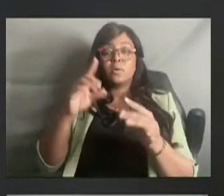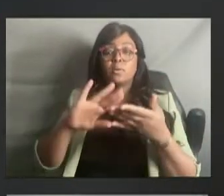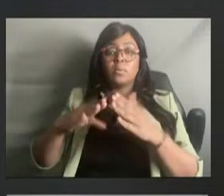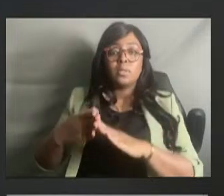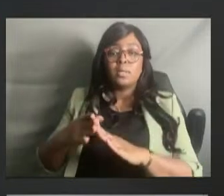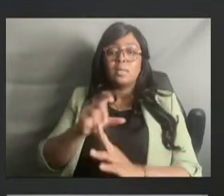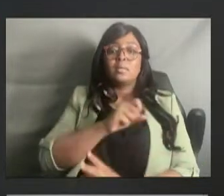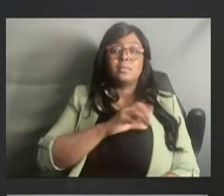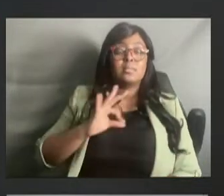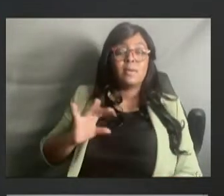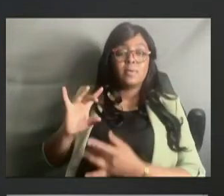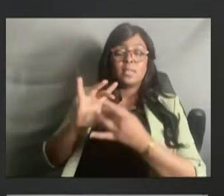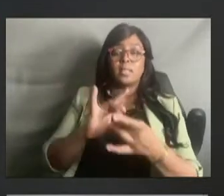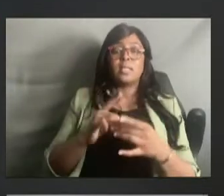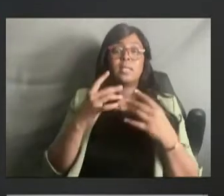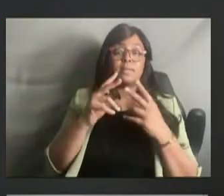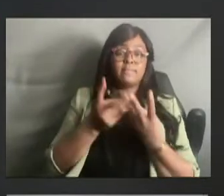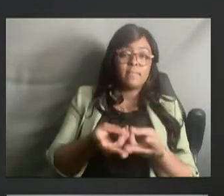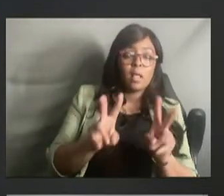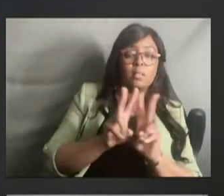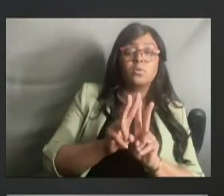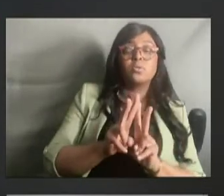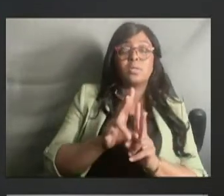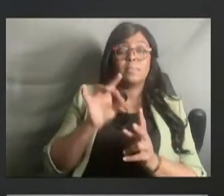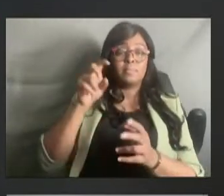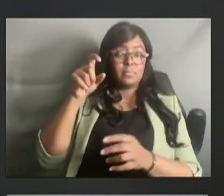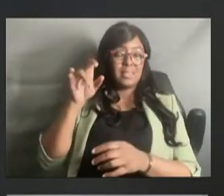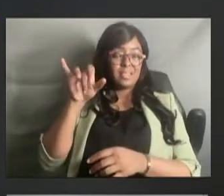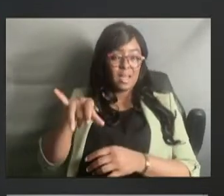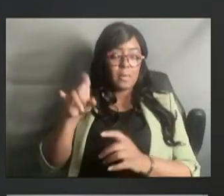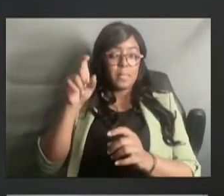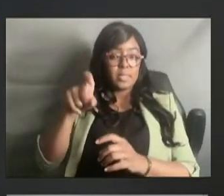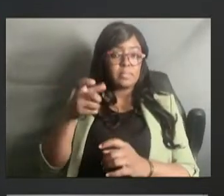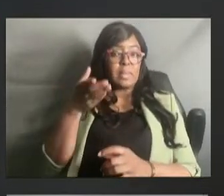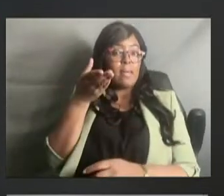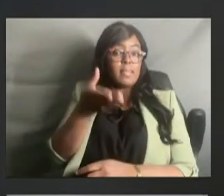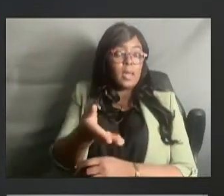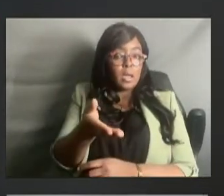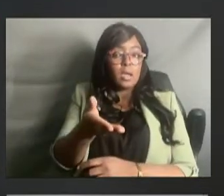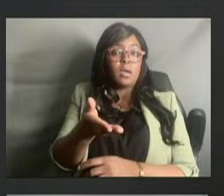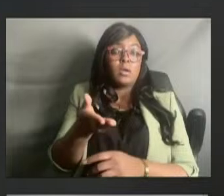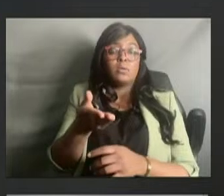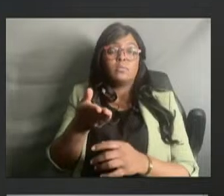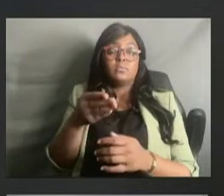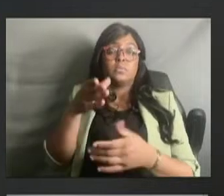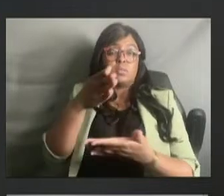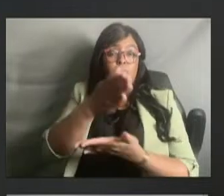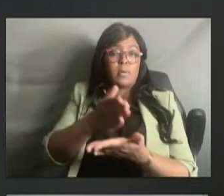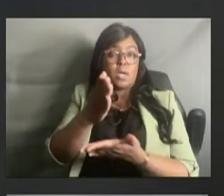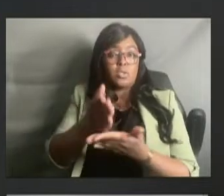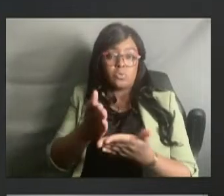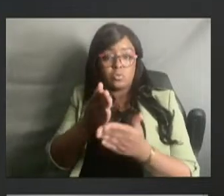I sent a message to our community and to our staff about